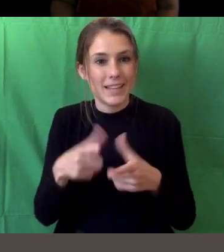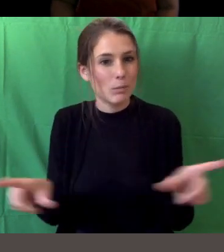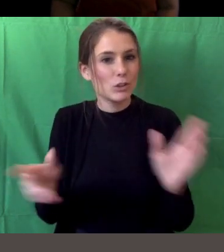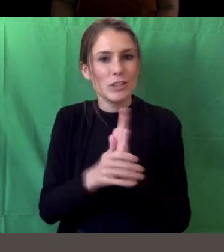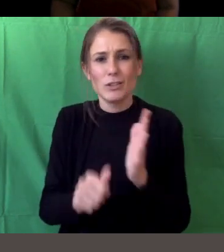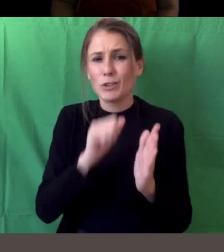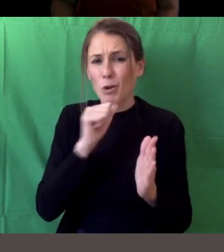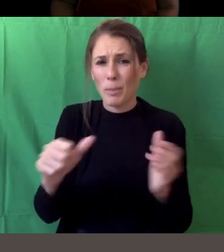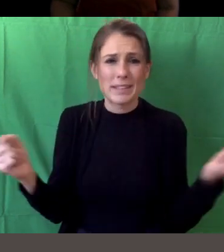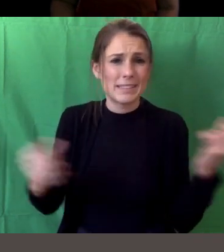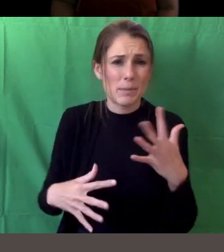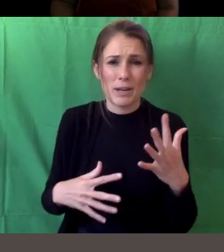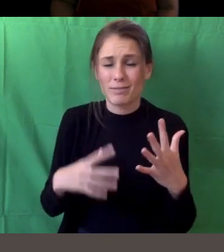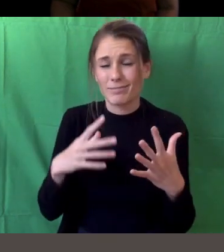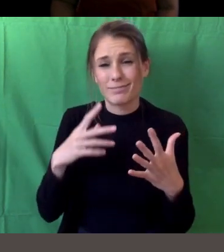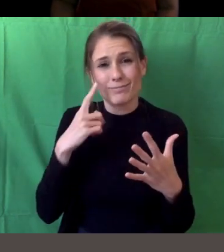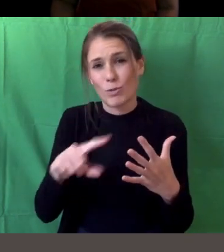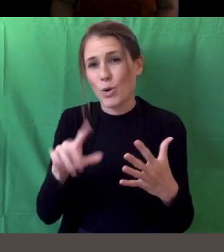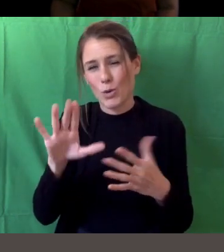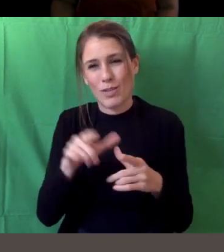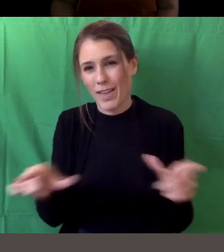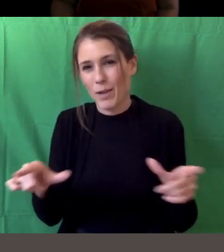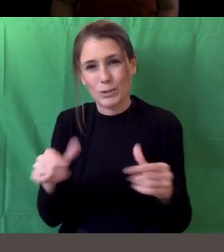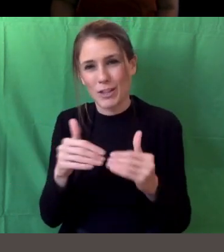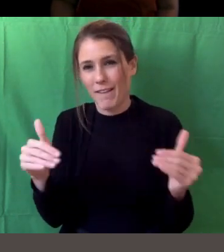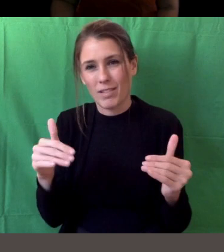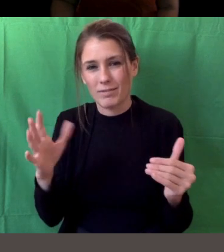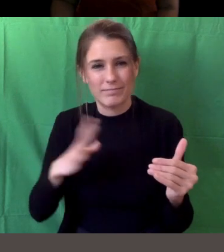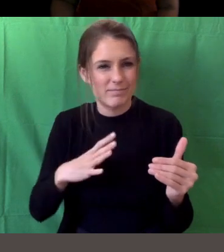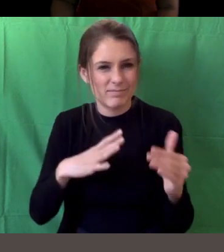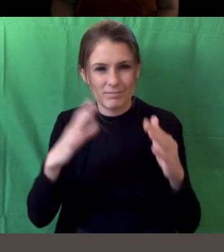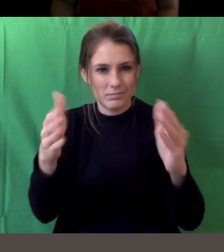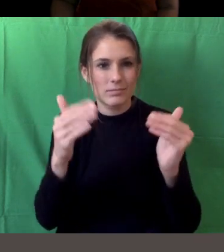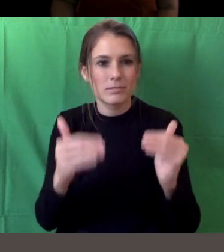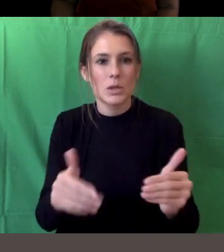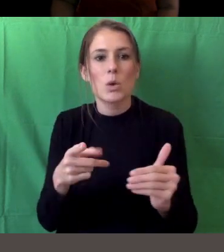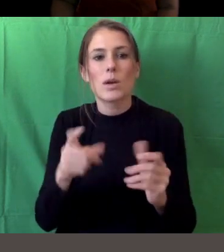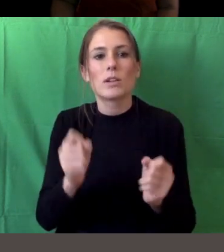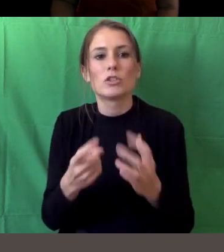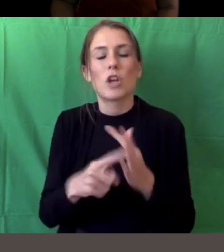You know, language goals don't be intimidated on your language level.